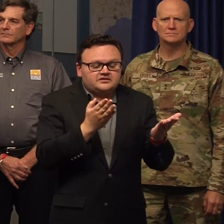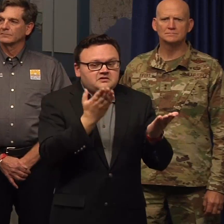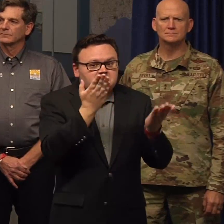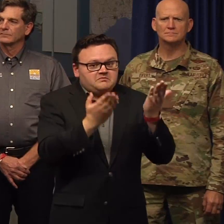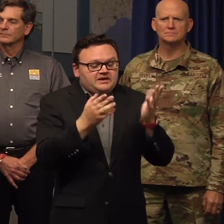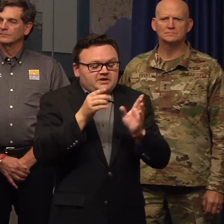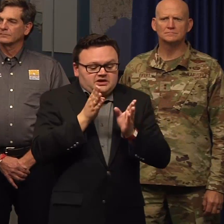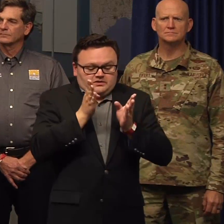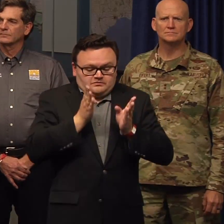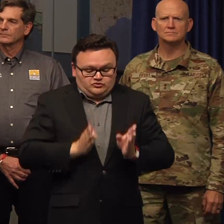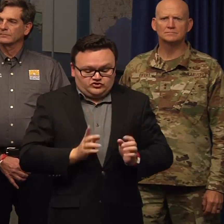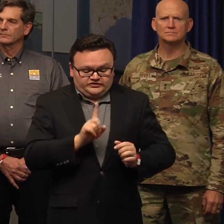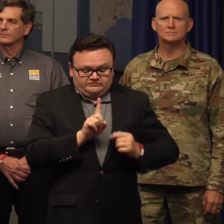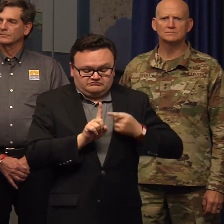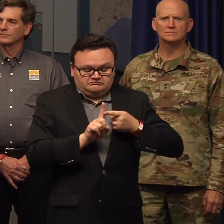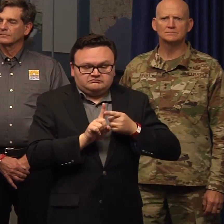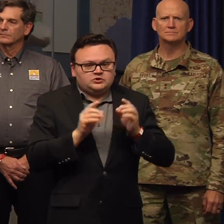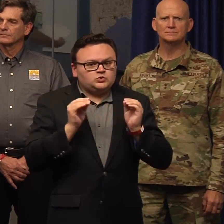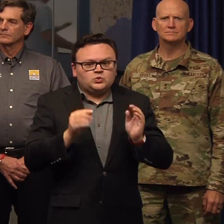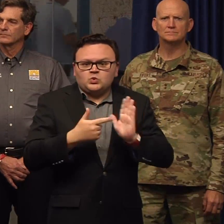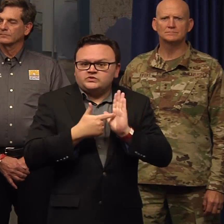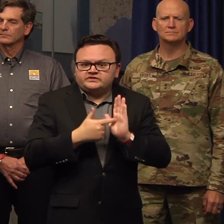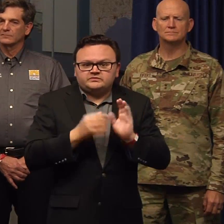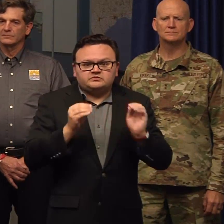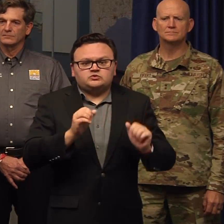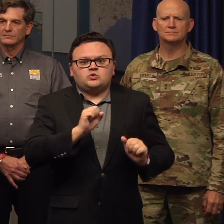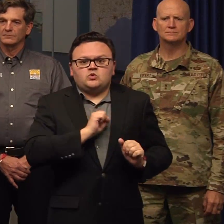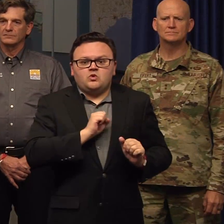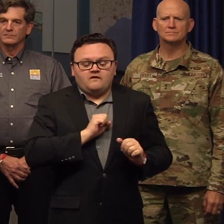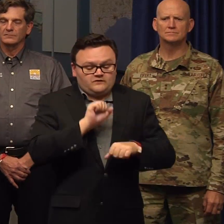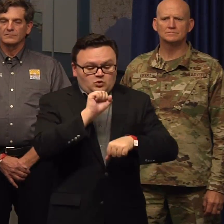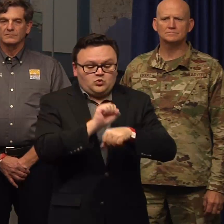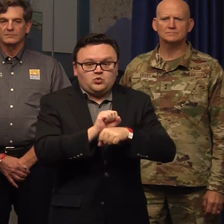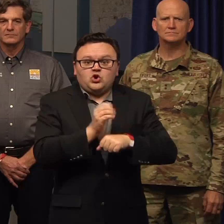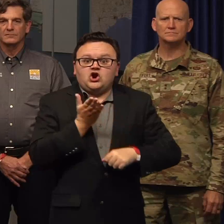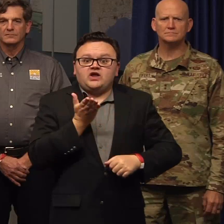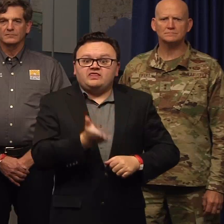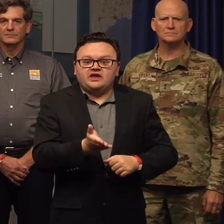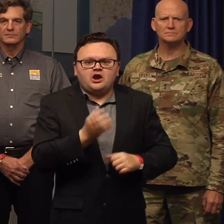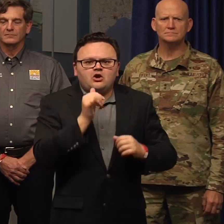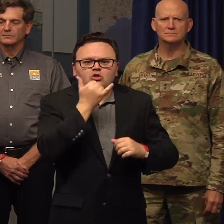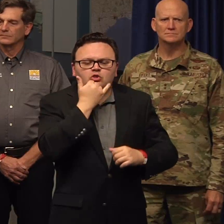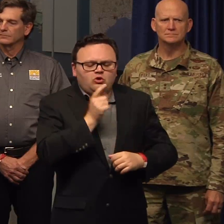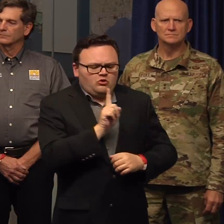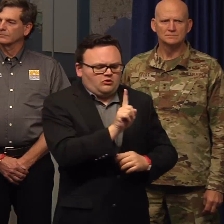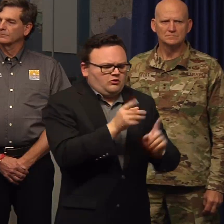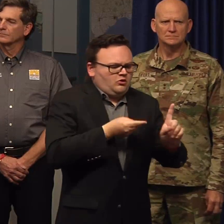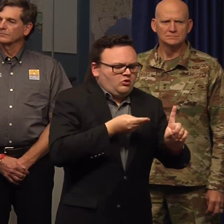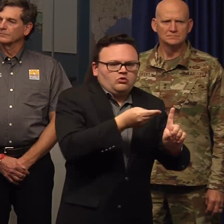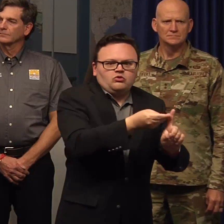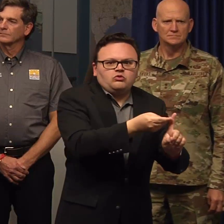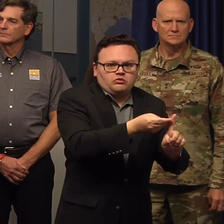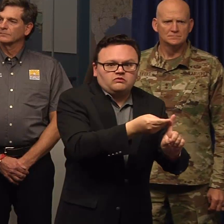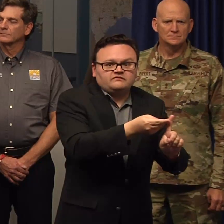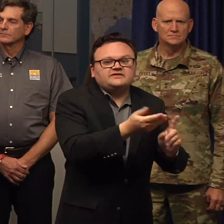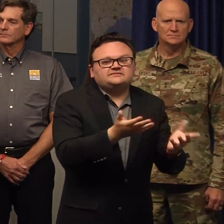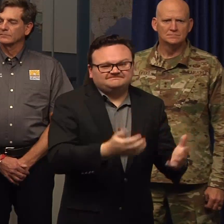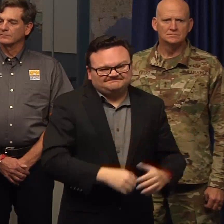LIVING FACILITY OR SERVING THE ELDERLY AND THAT'S NOT JUST MEDICAL. IF YOU'RE INVOLVED IN FOOD PREPARATION YOU'RE GOING TO HAVE TO WEAR A MASK. THE FEAR WITH THE ONE TEST, THE